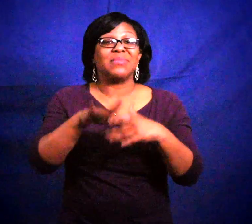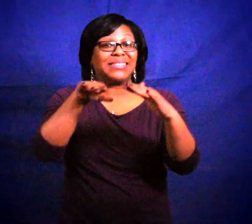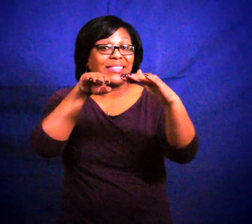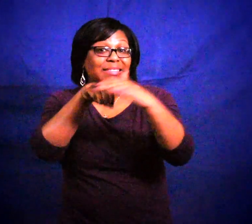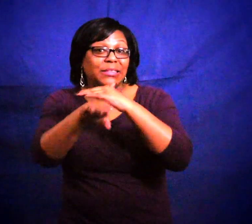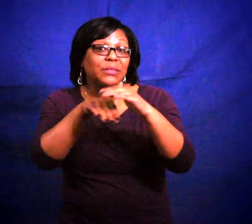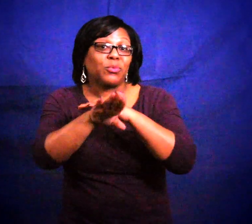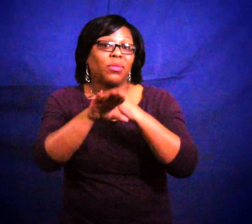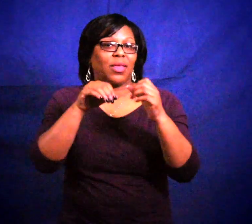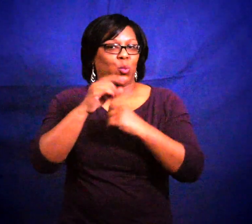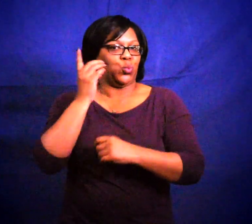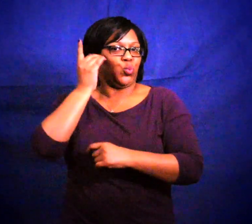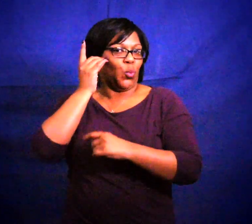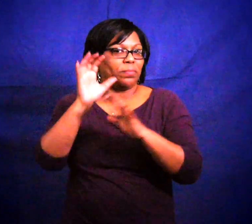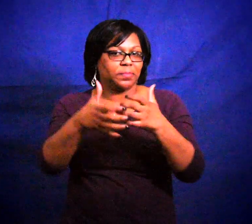and accessibility in the dormitories.